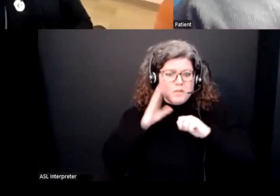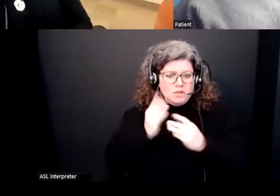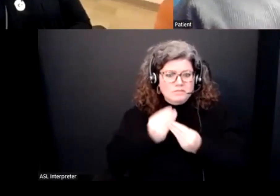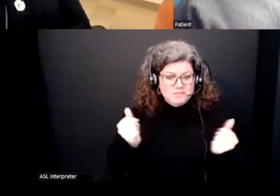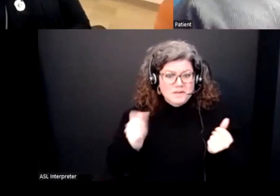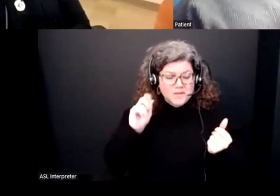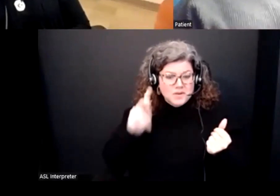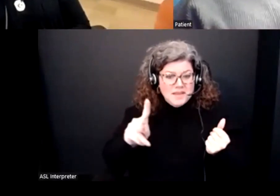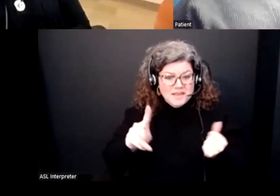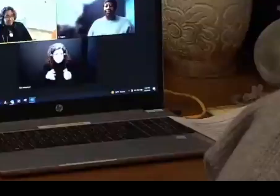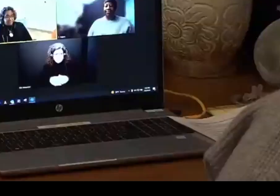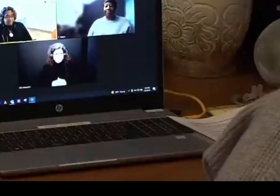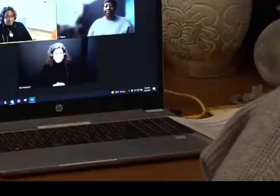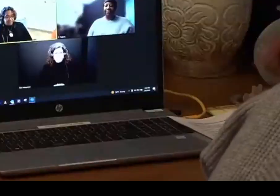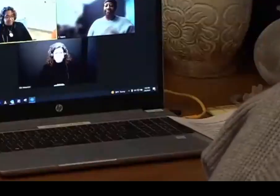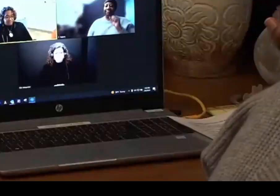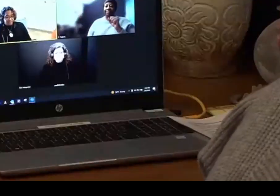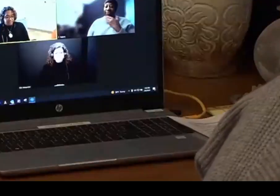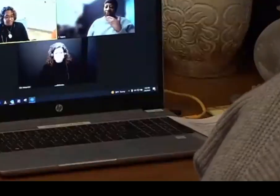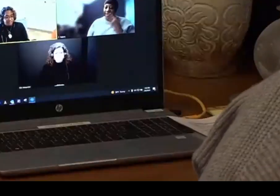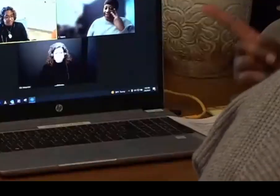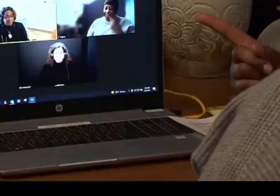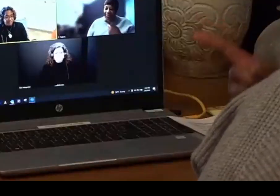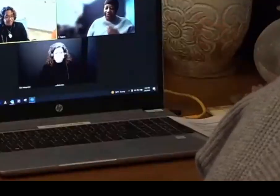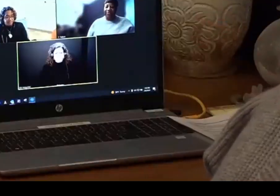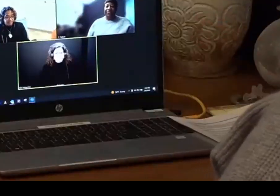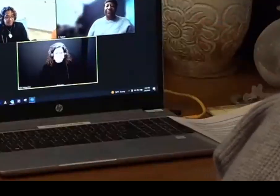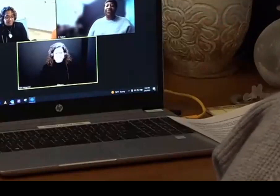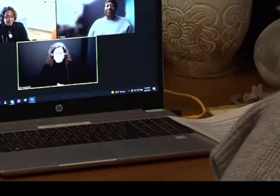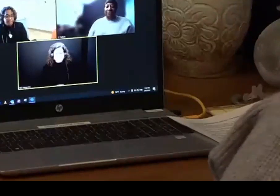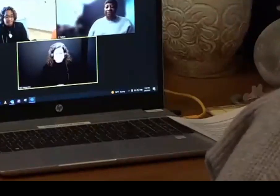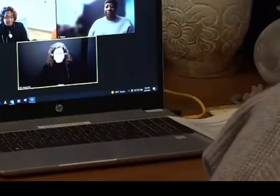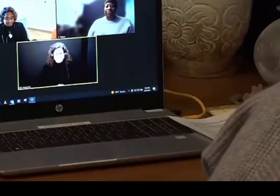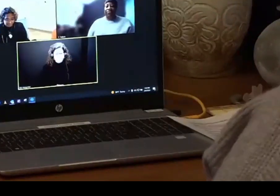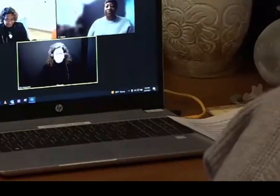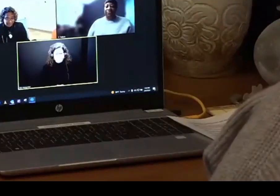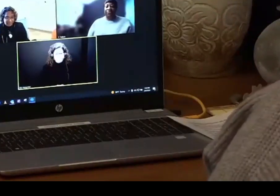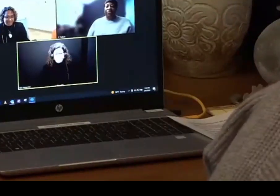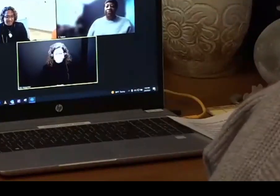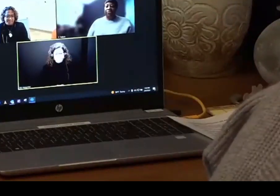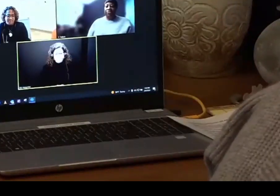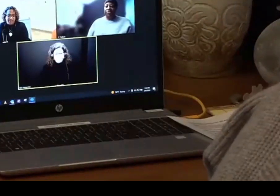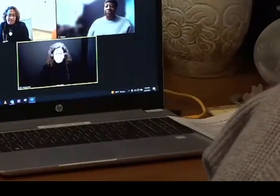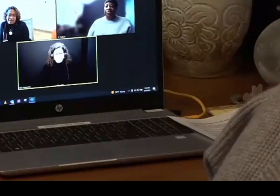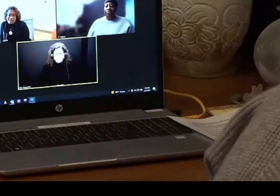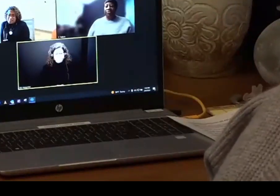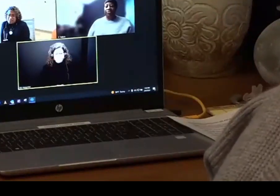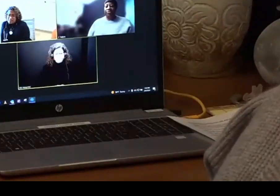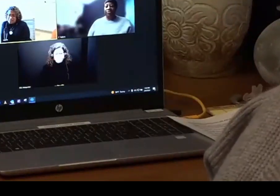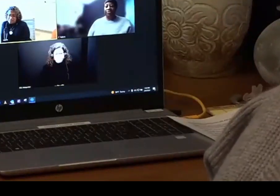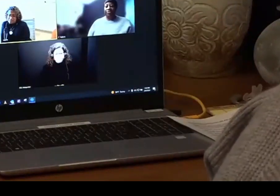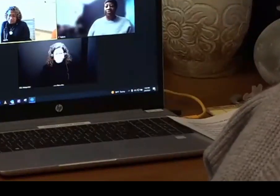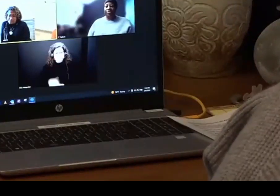okay yes good to see you thank you. sorry to hear that you're not feeling